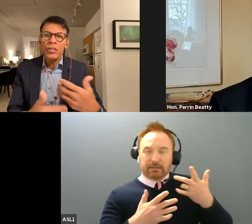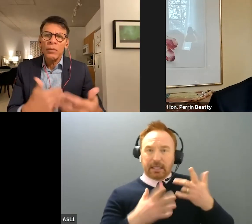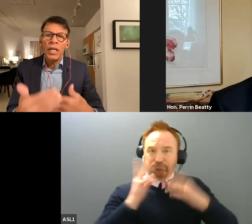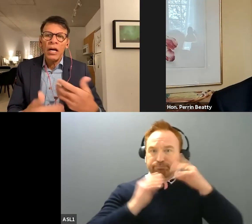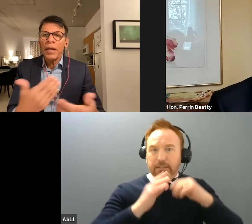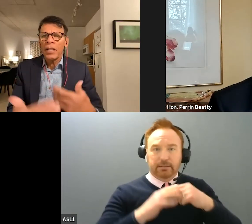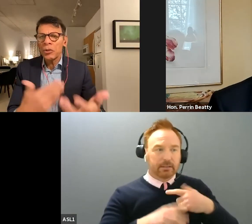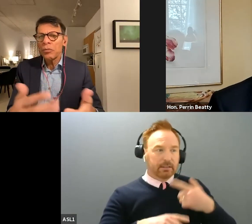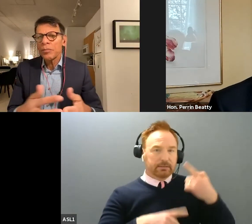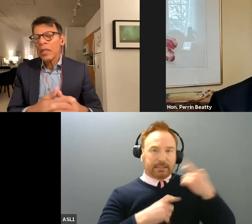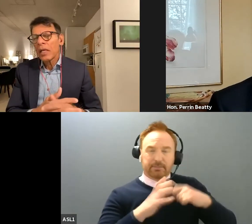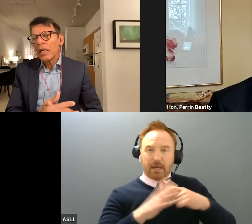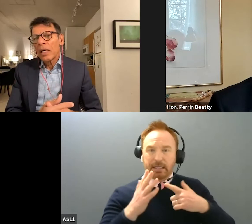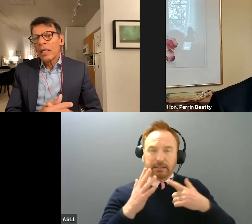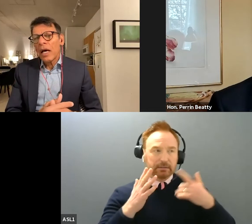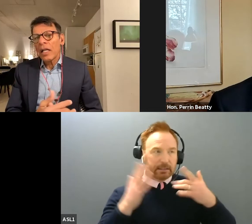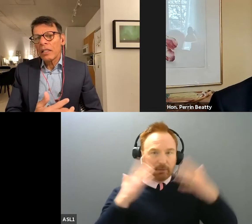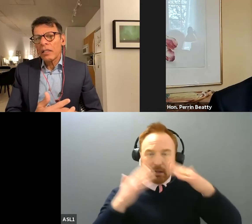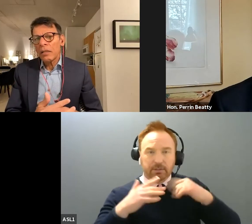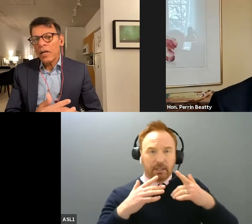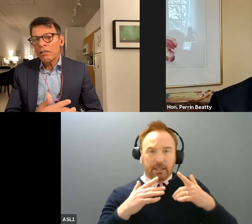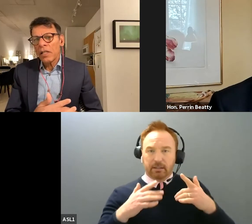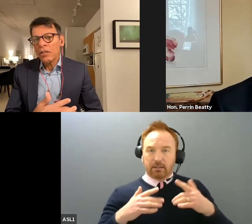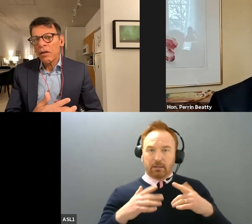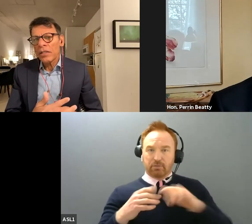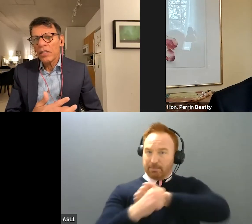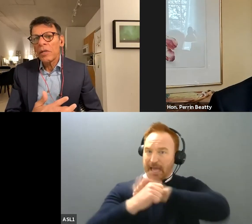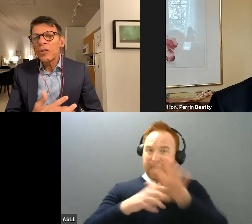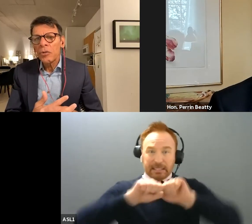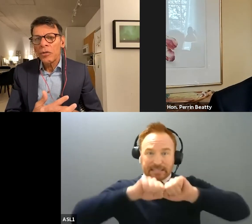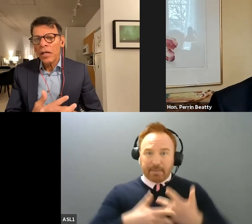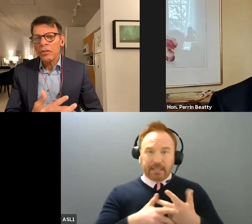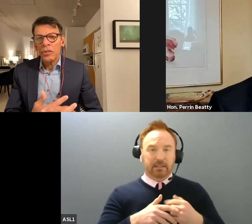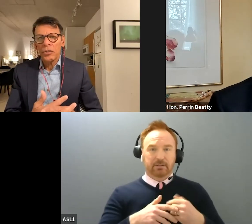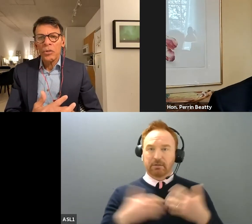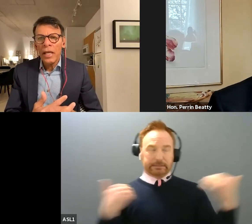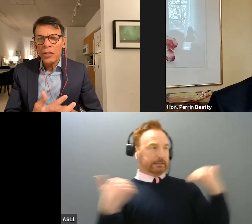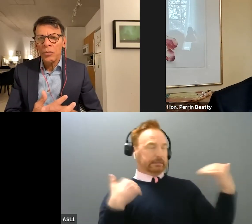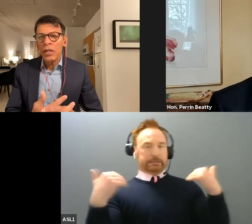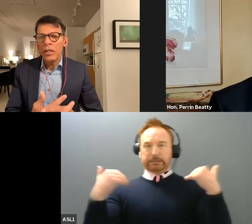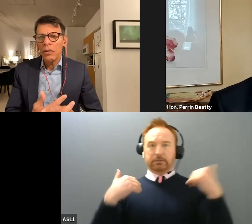something coming at you that my affiliates are asking me to address or to engage with in